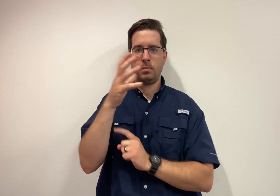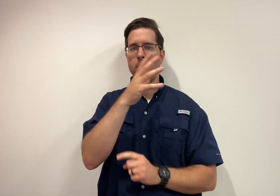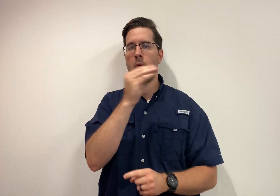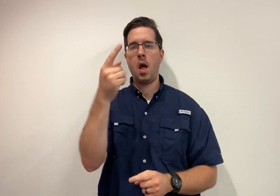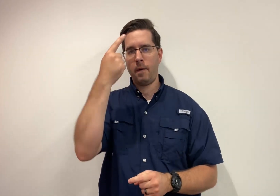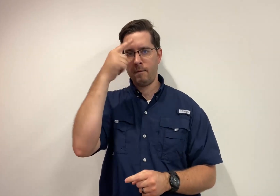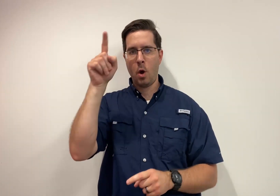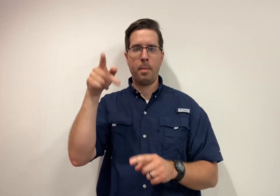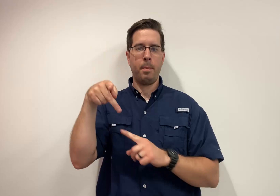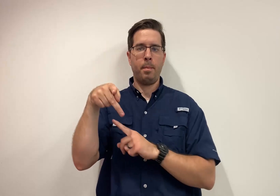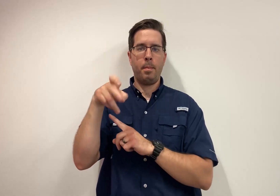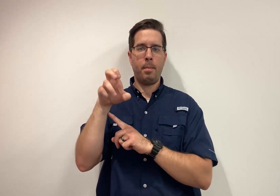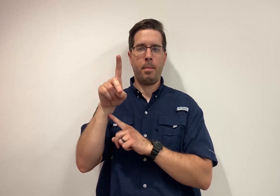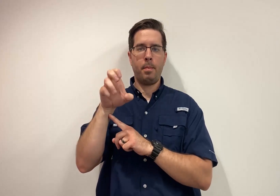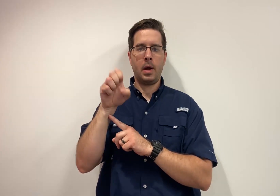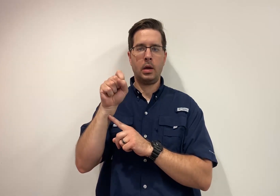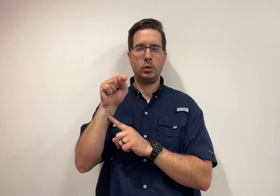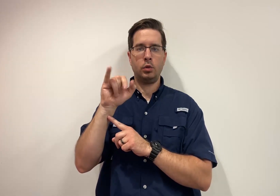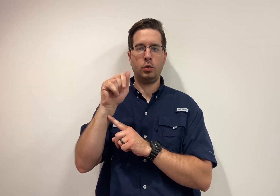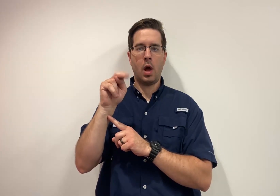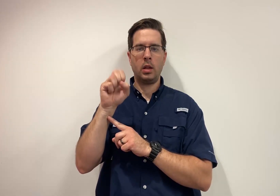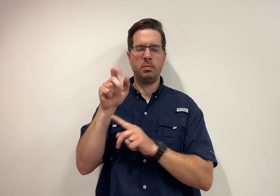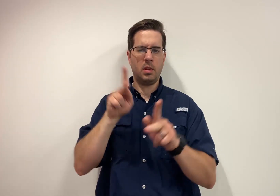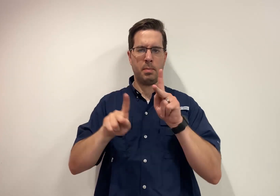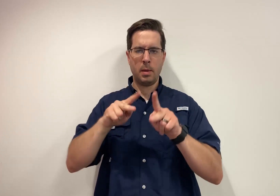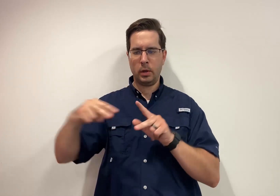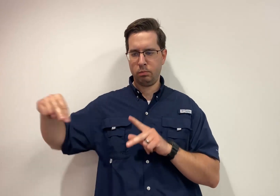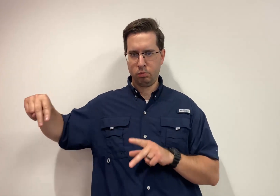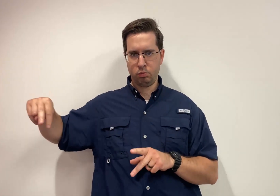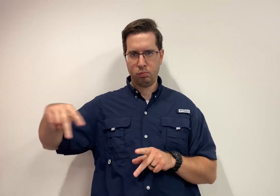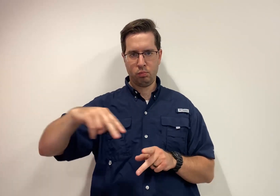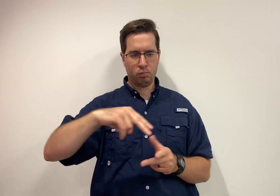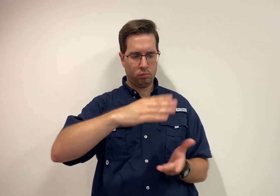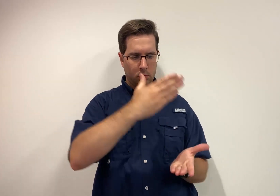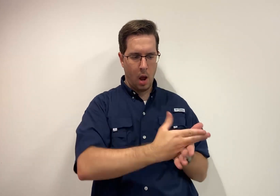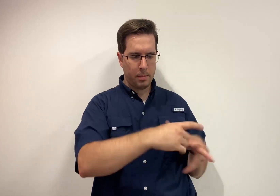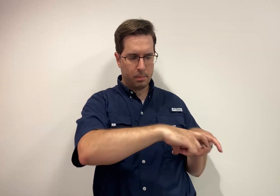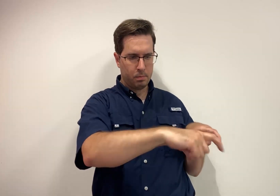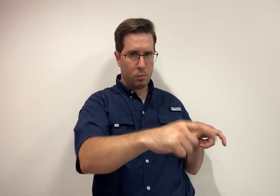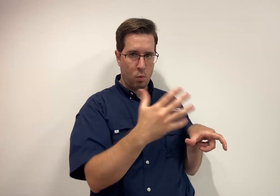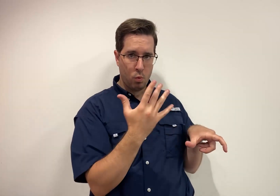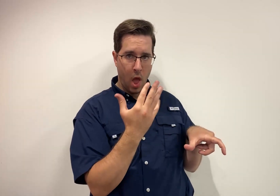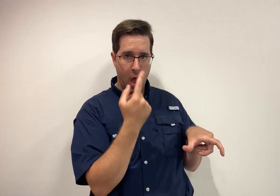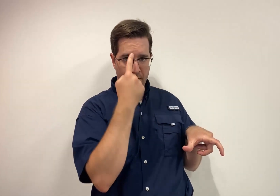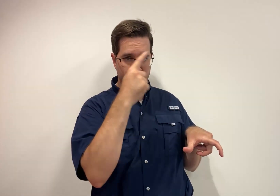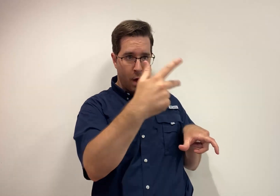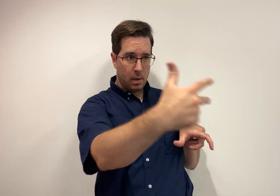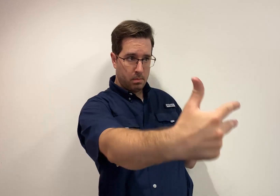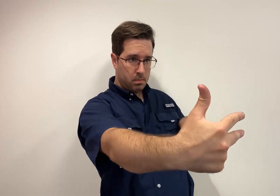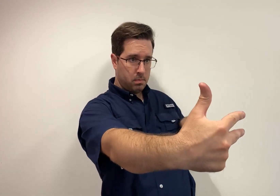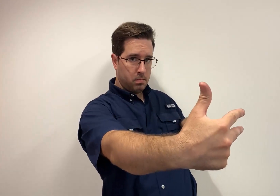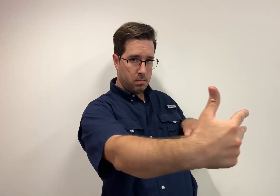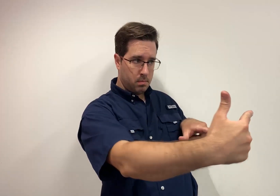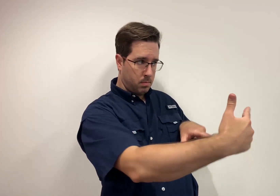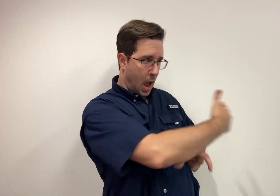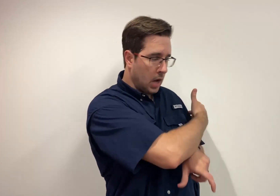and for pedestrians where they could stand on the median awaiting for traffic to pass through